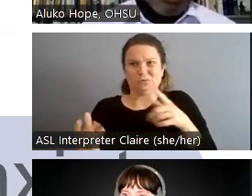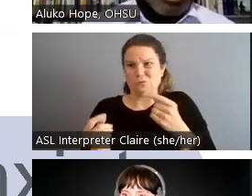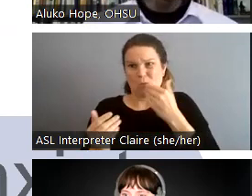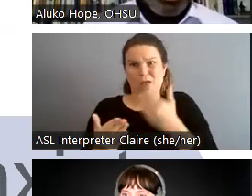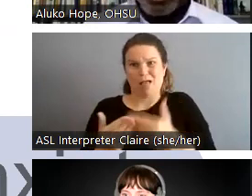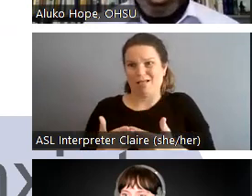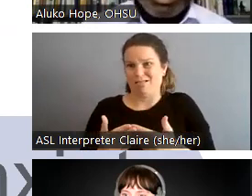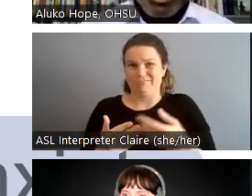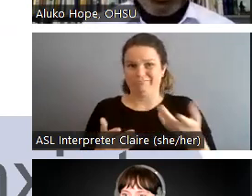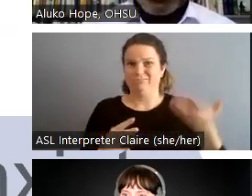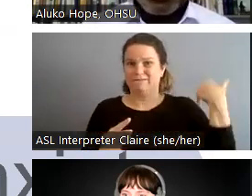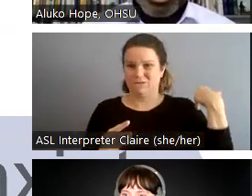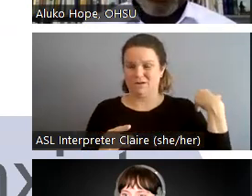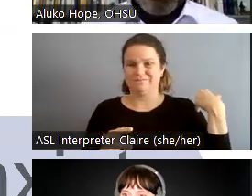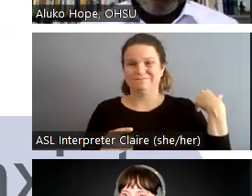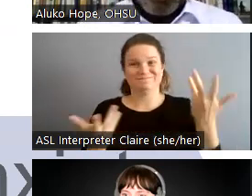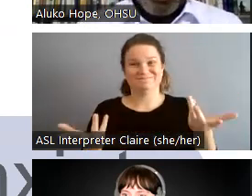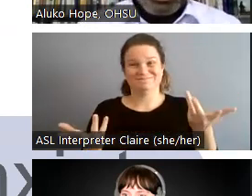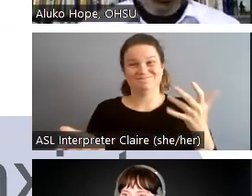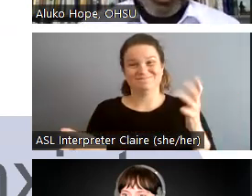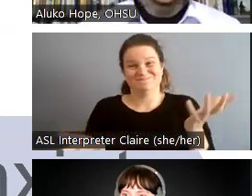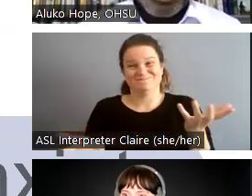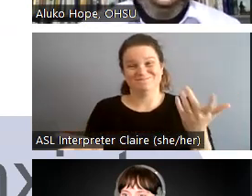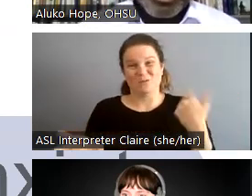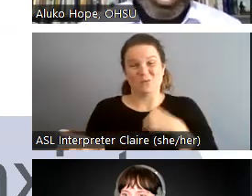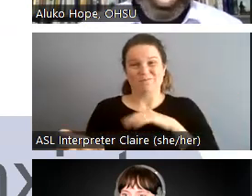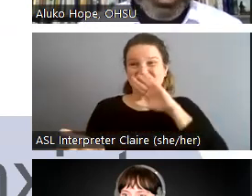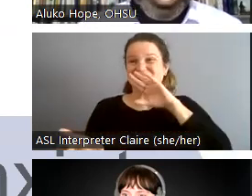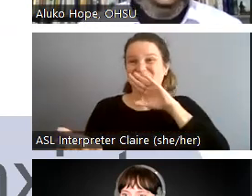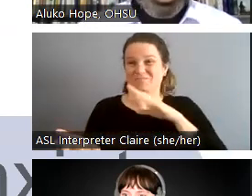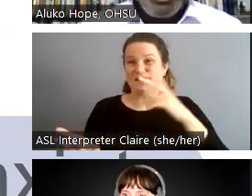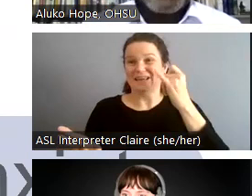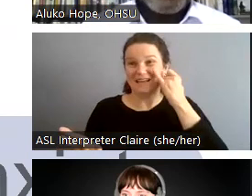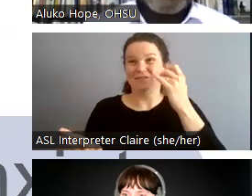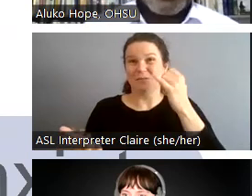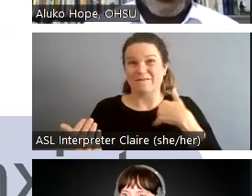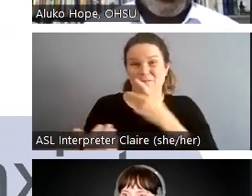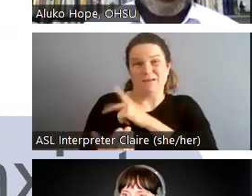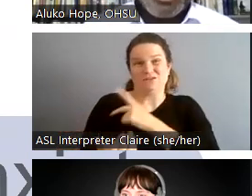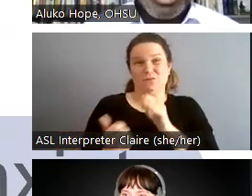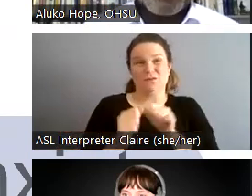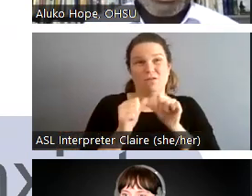and that's something that we're constantly having to butt up against when we see patients with Long COVID. And